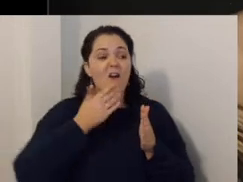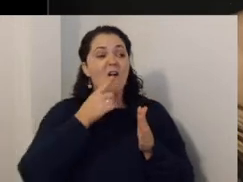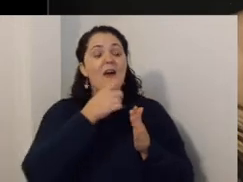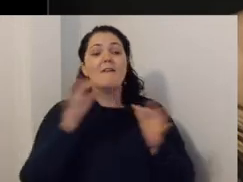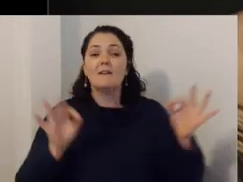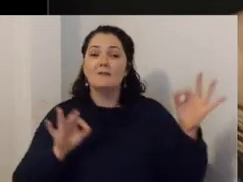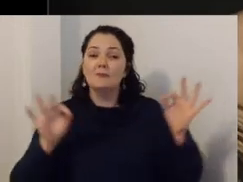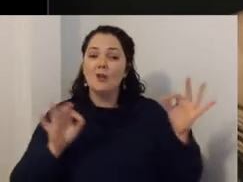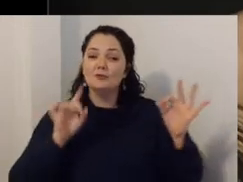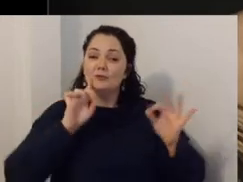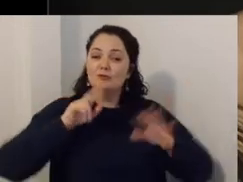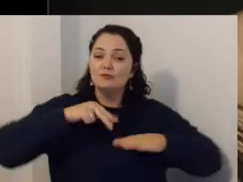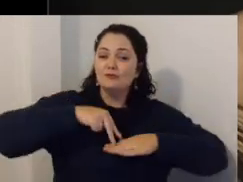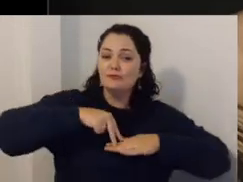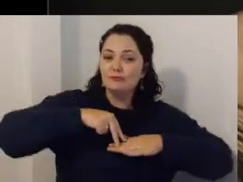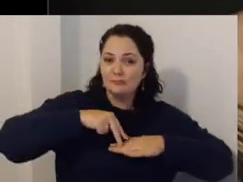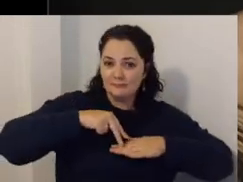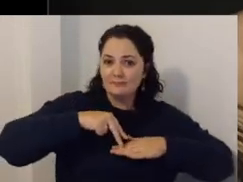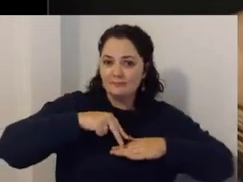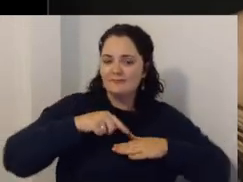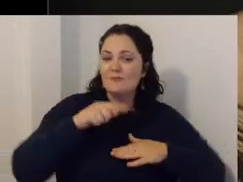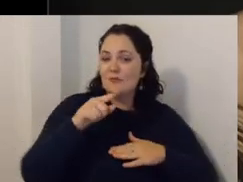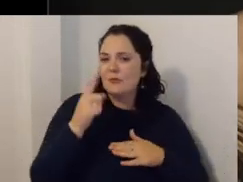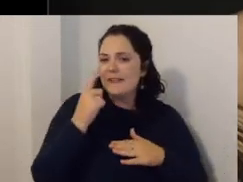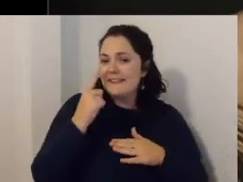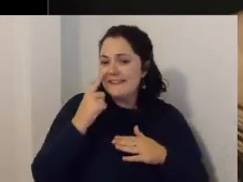and Atticus take their poses, you're going to see that, you're going to lose a lot of information